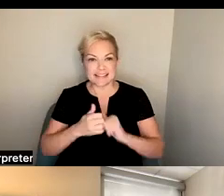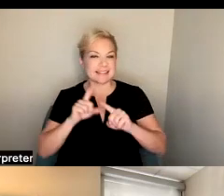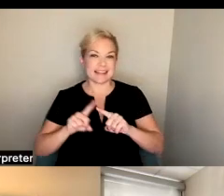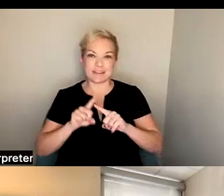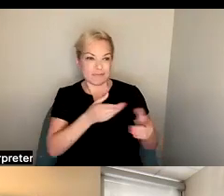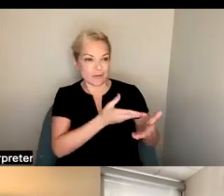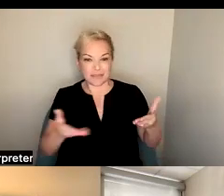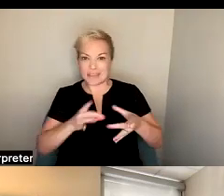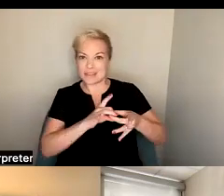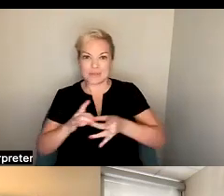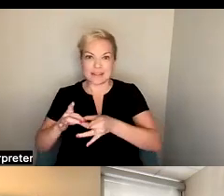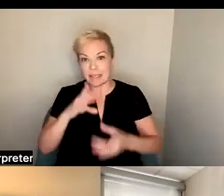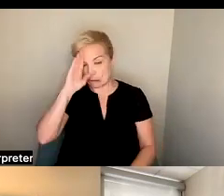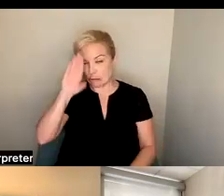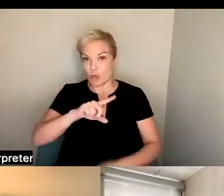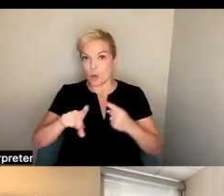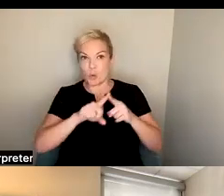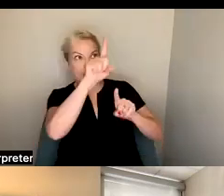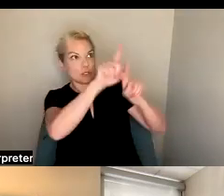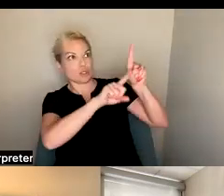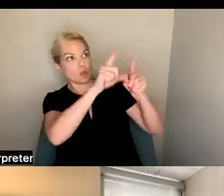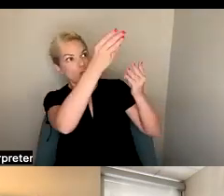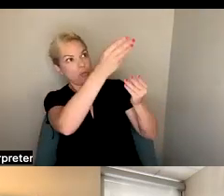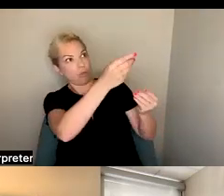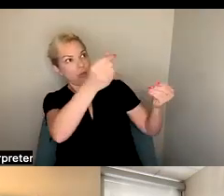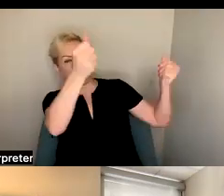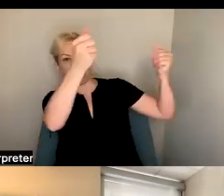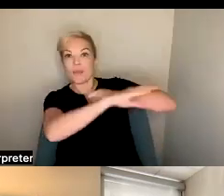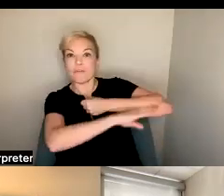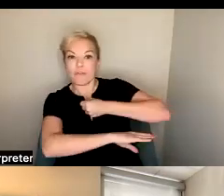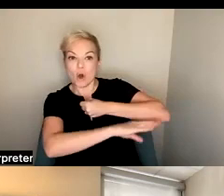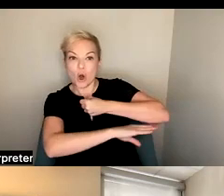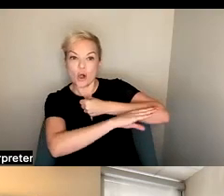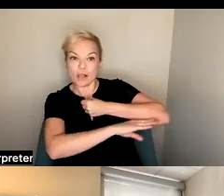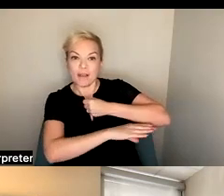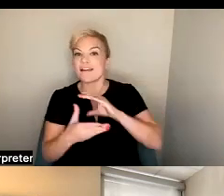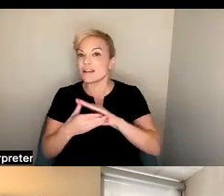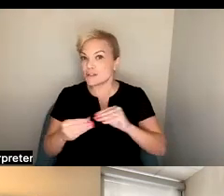when the Pleiades stars begin to disappear in late fall, there's a story that talks about the Great